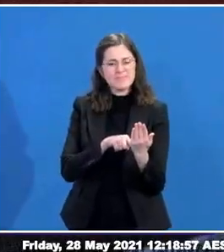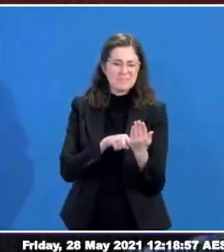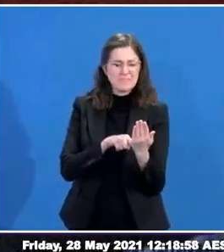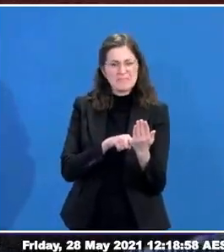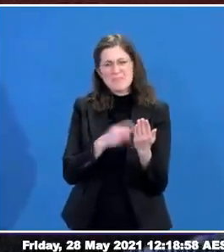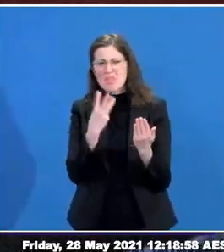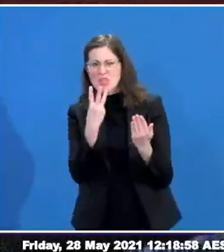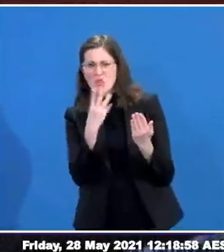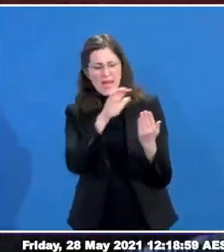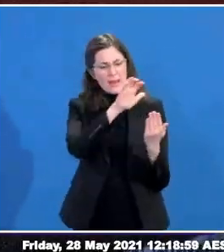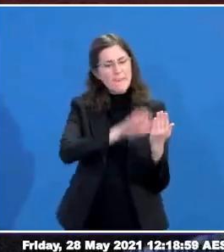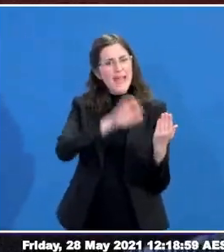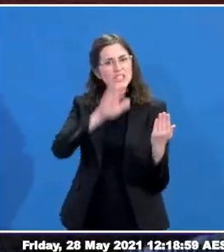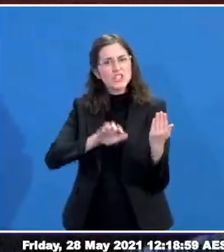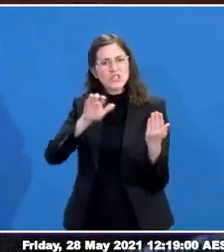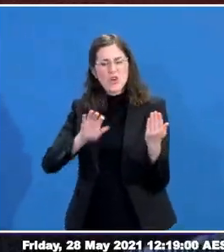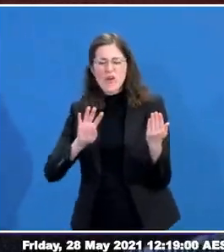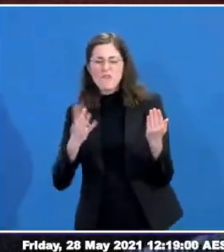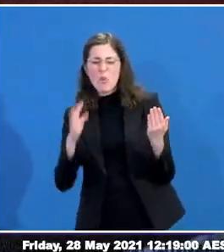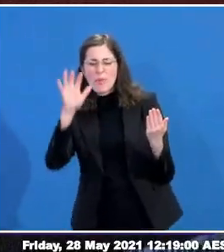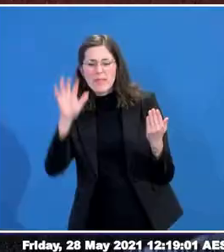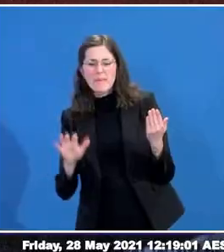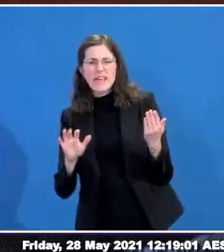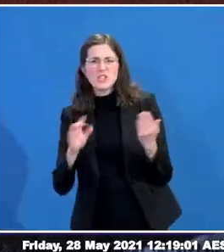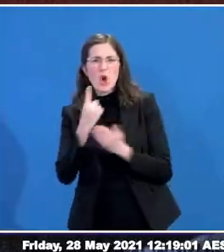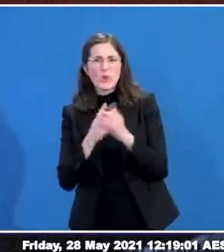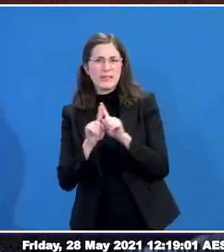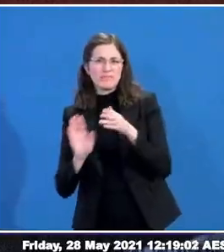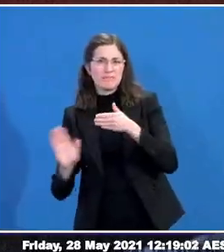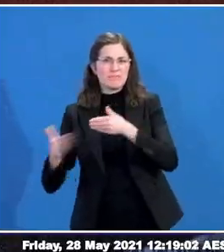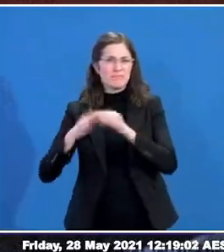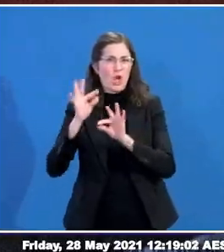pages, apart from the fourth page which refers to the close of the meeting; do you see that? Yes.